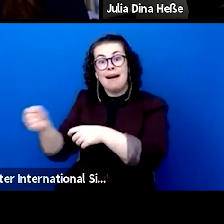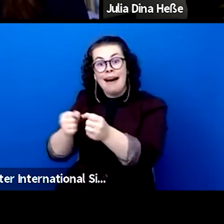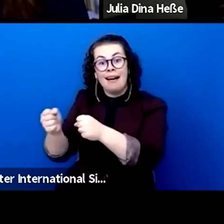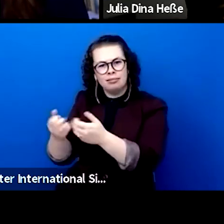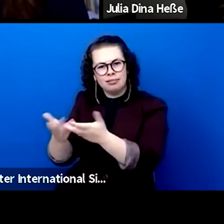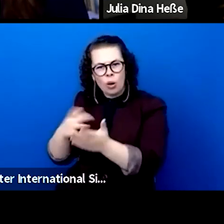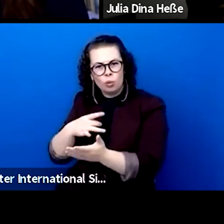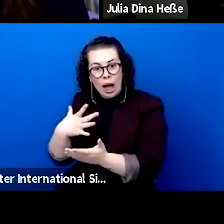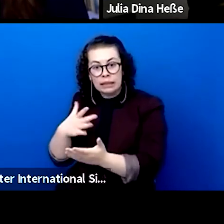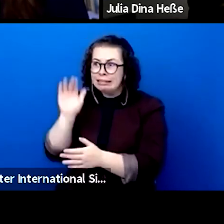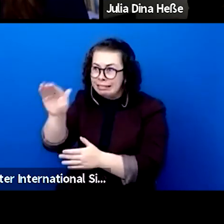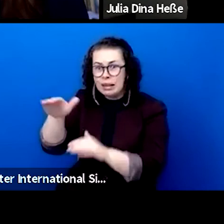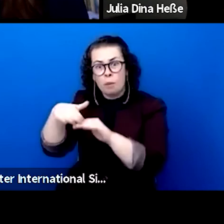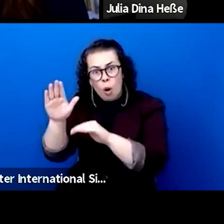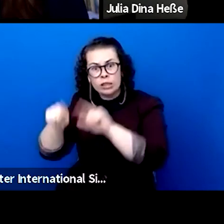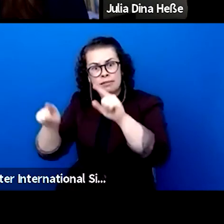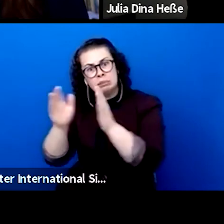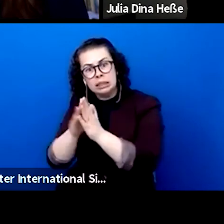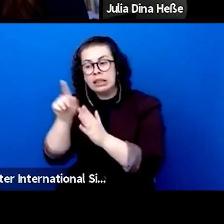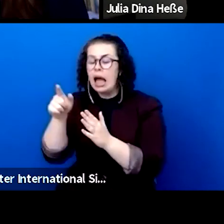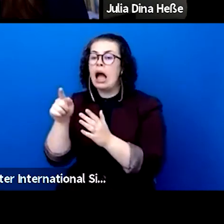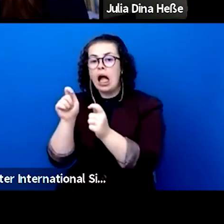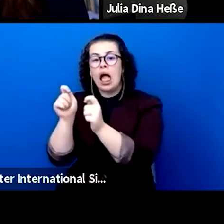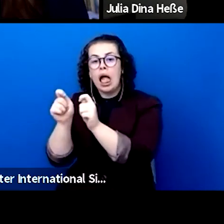working with it . And then even if you're admitted to a school, you're admitted into a school that